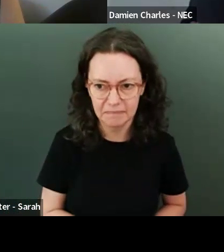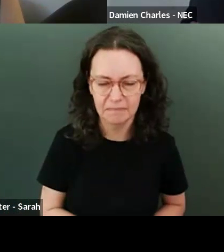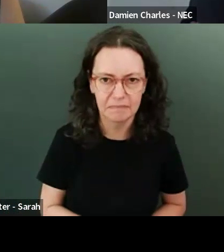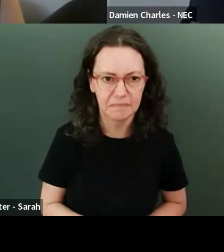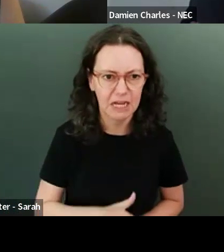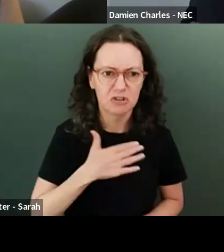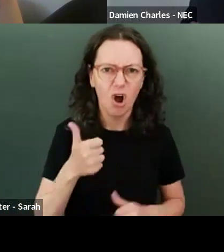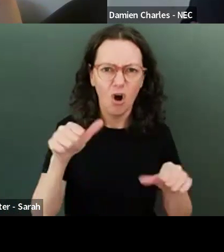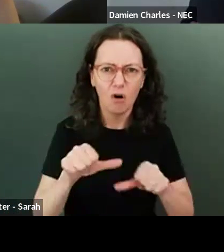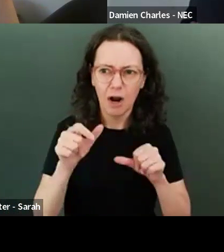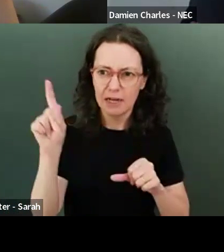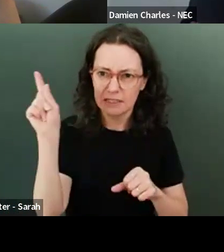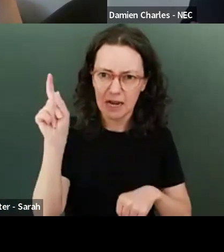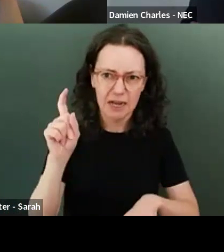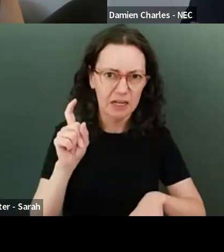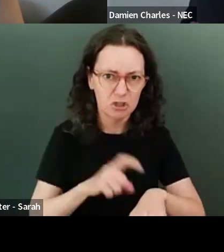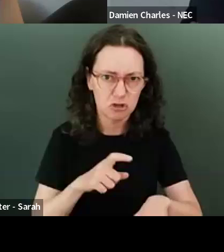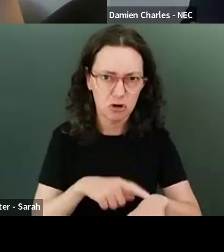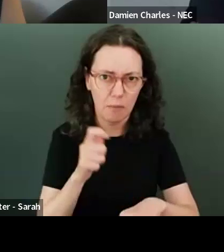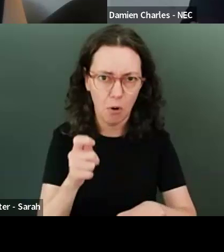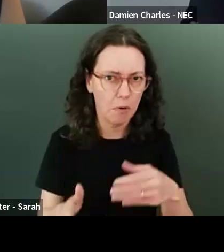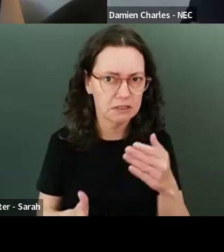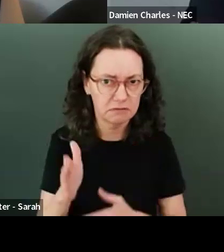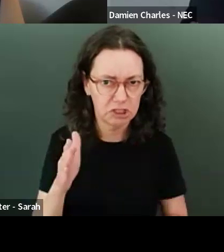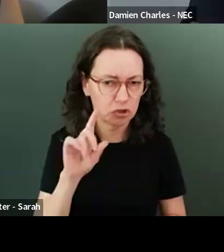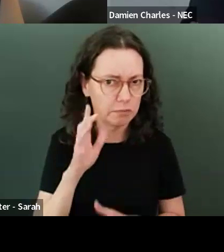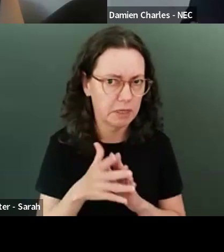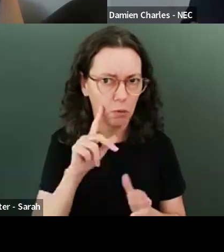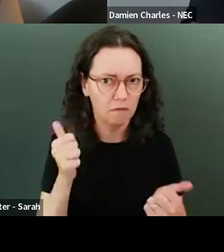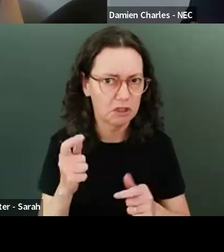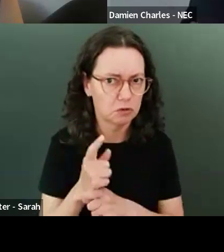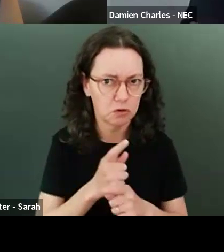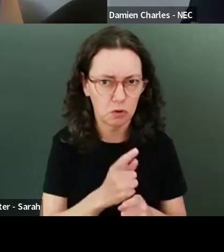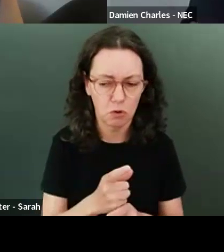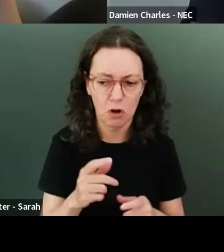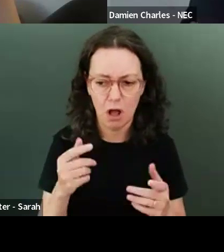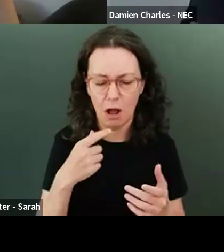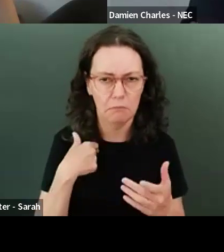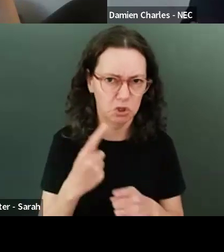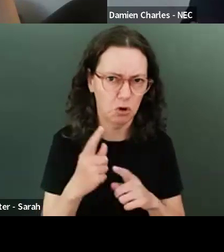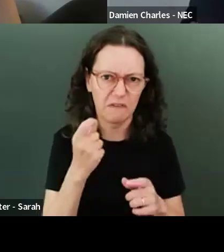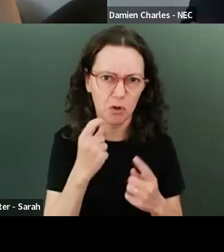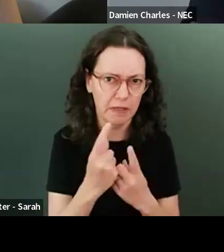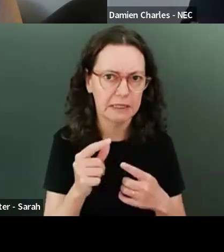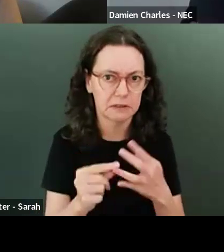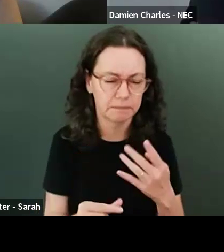need to end the discussion there, I